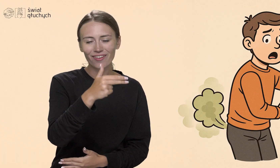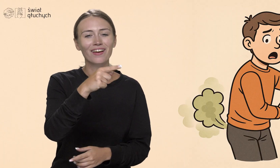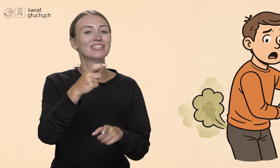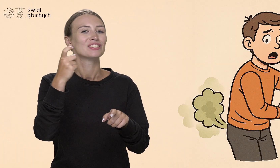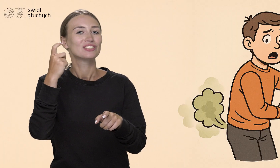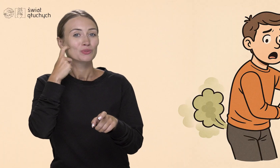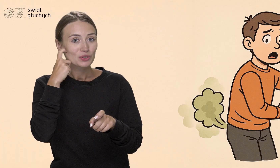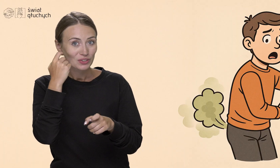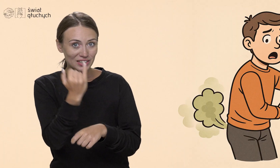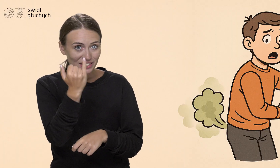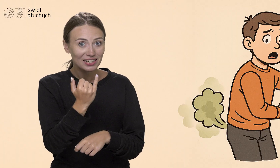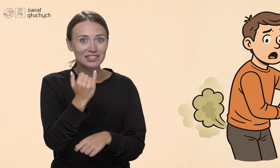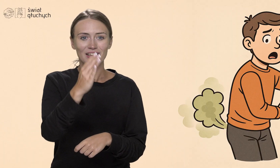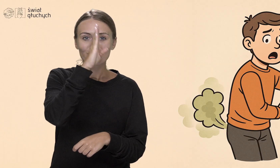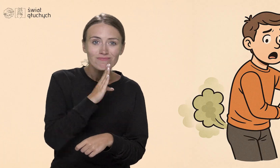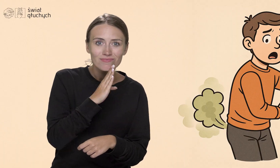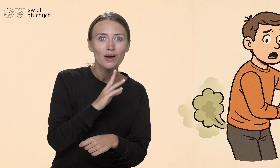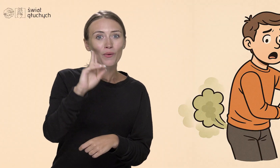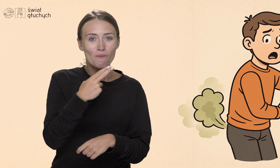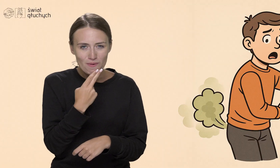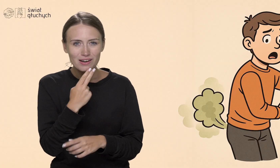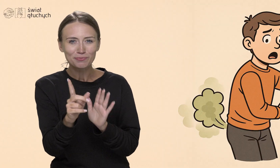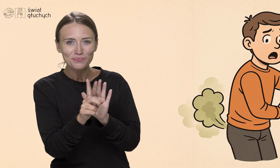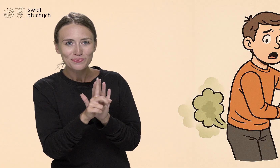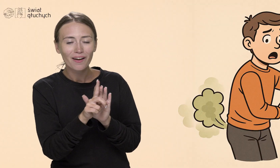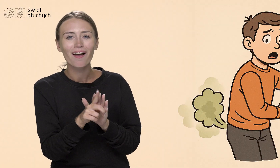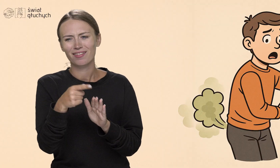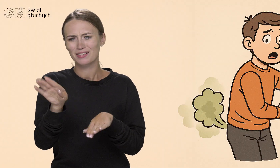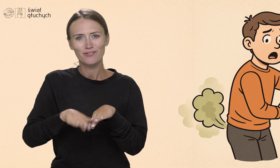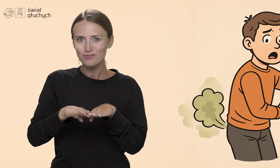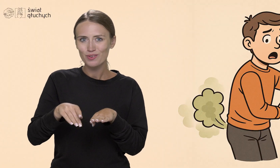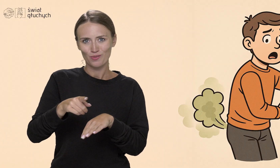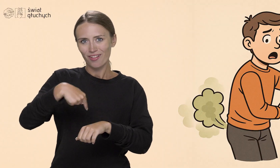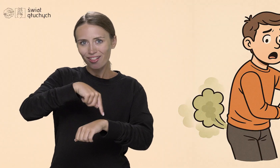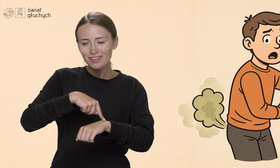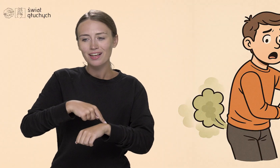attended by hearing, hard-of-hearing, and deaf children alike, during an ordinary lesson,